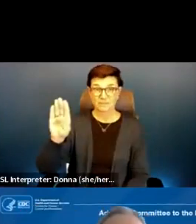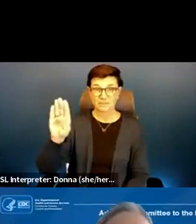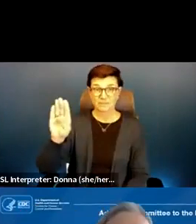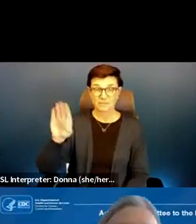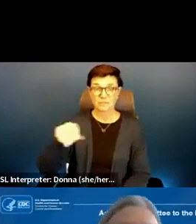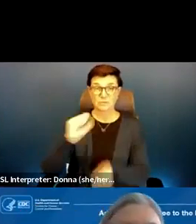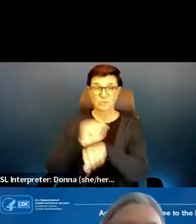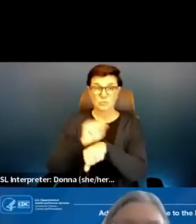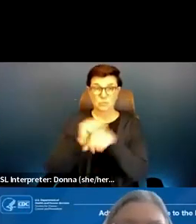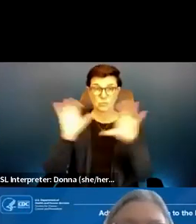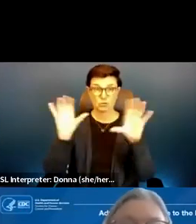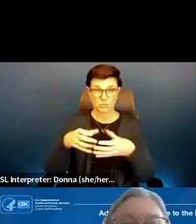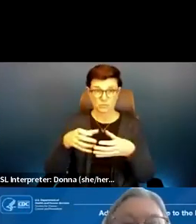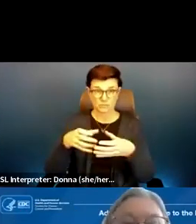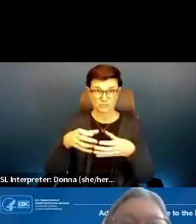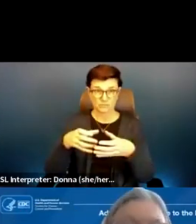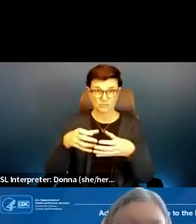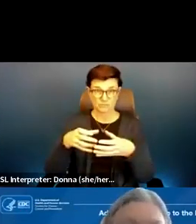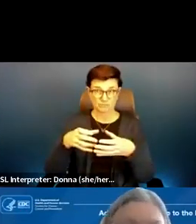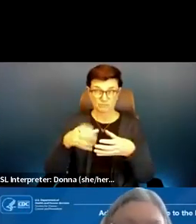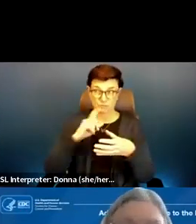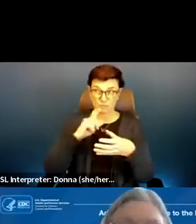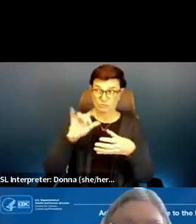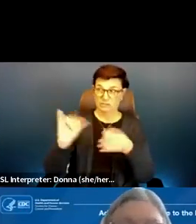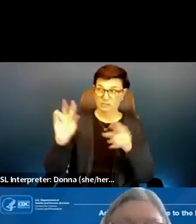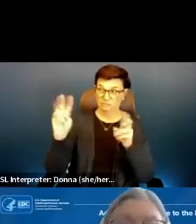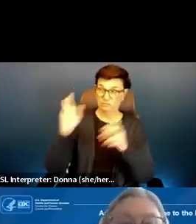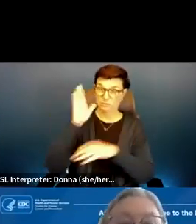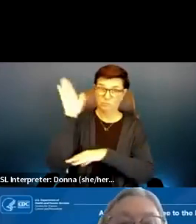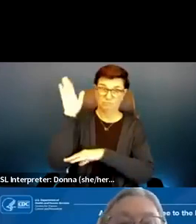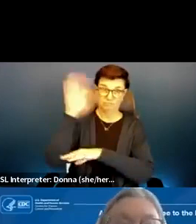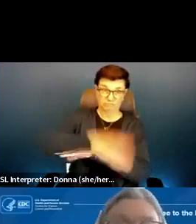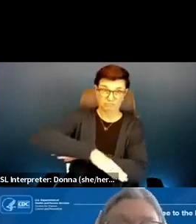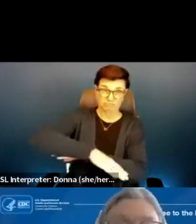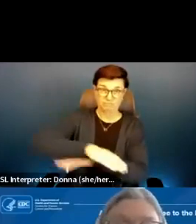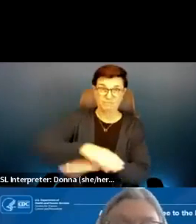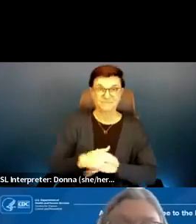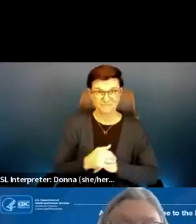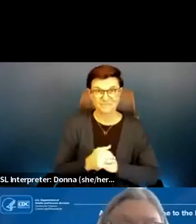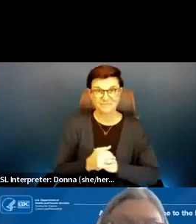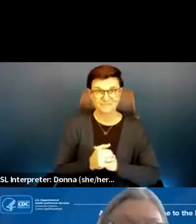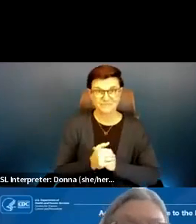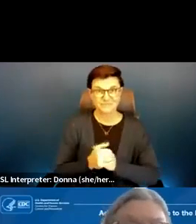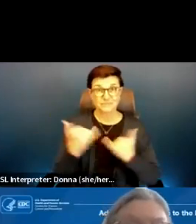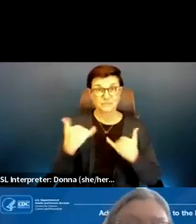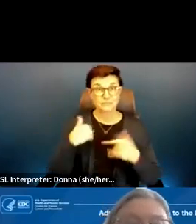and that will comprise the entirety of the afternoon session. Let me turn this first over to Deb for a few remarks.